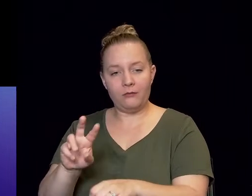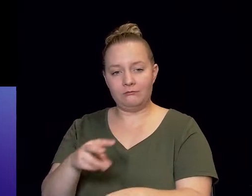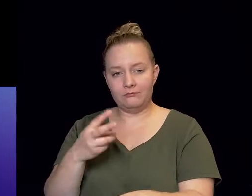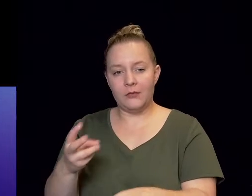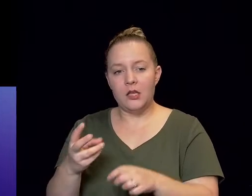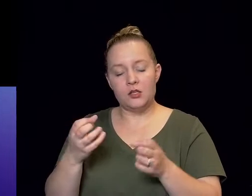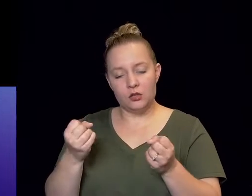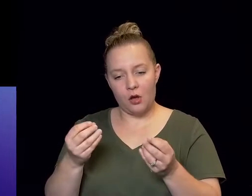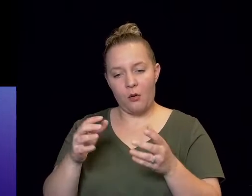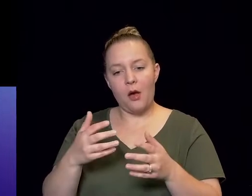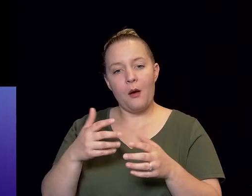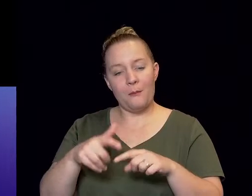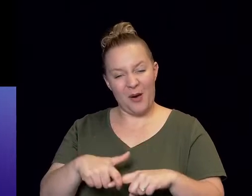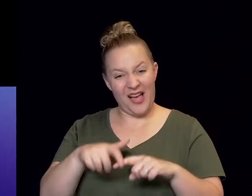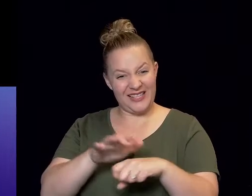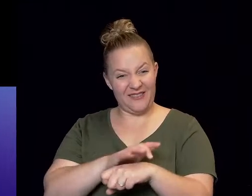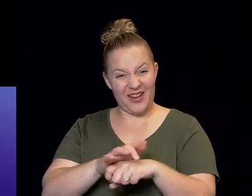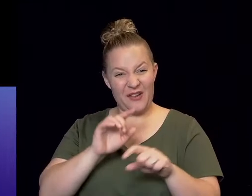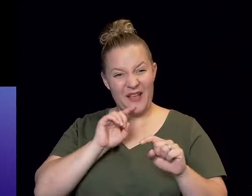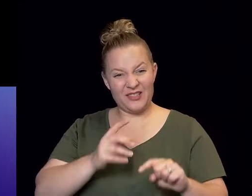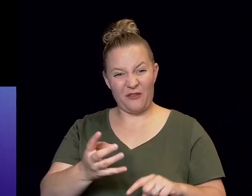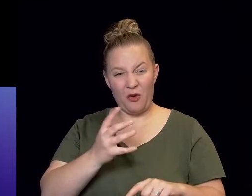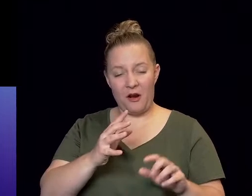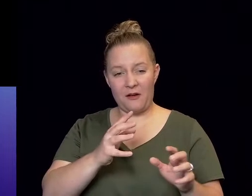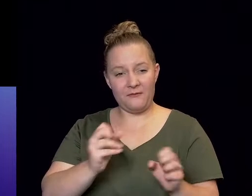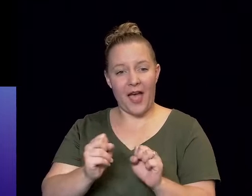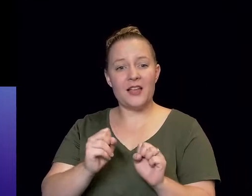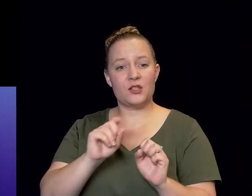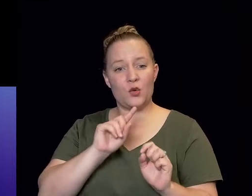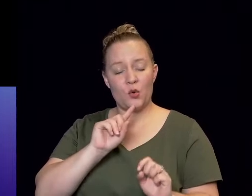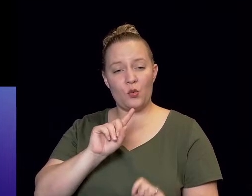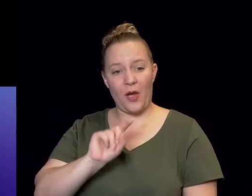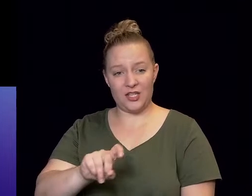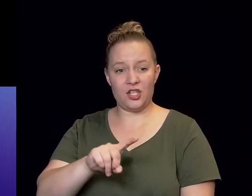order to answer these four quick questions, a through d, and then go ahead and push play to